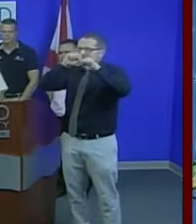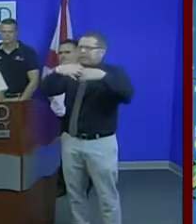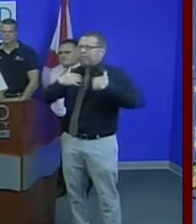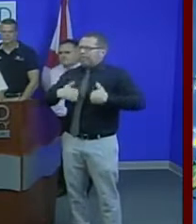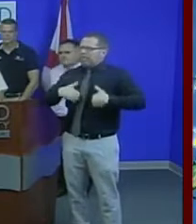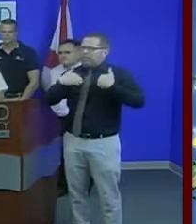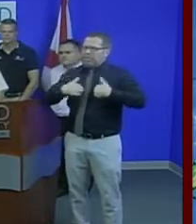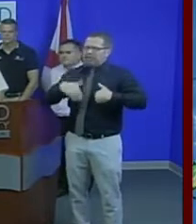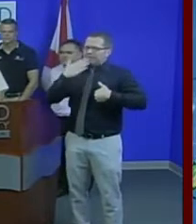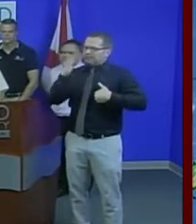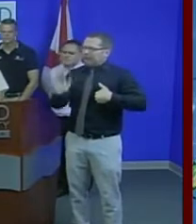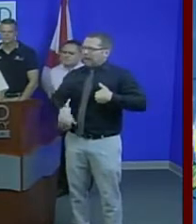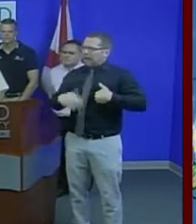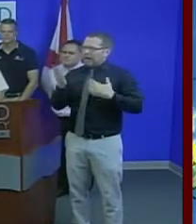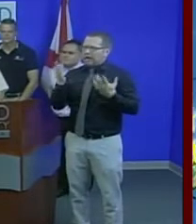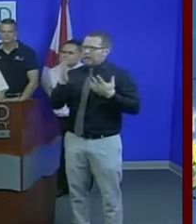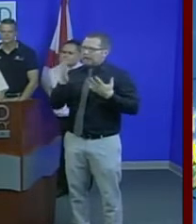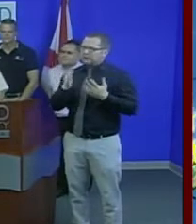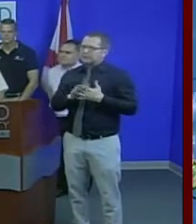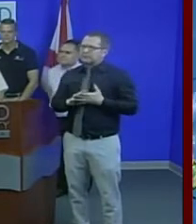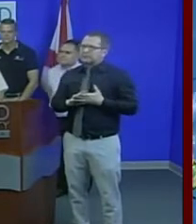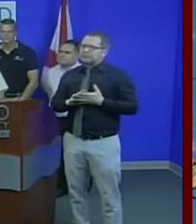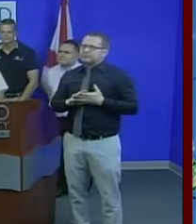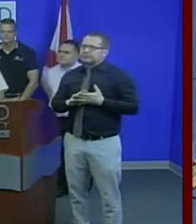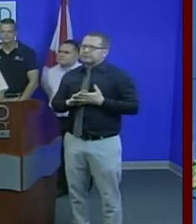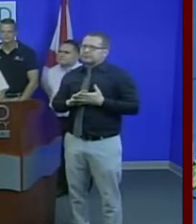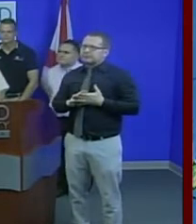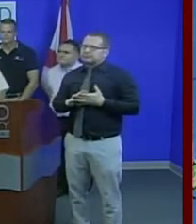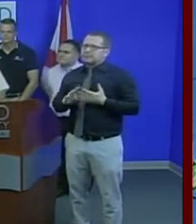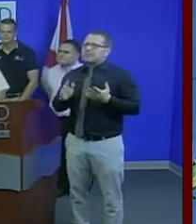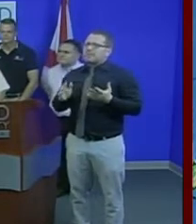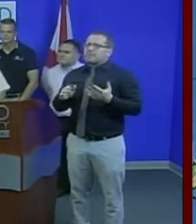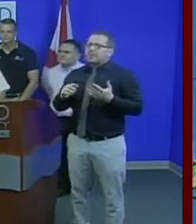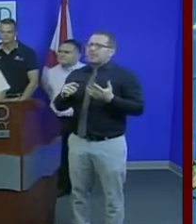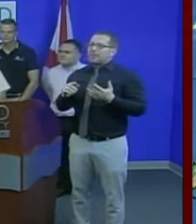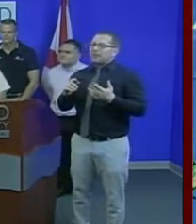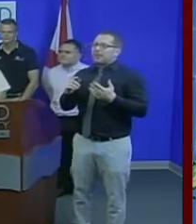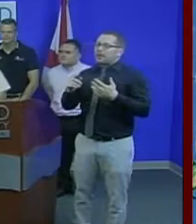CARBON MONOXIDE WHICH IS DANGEROUS.